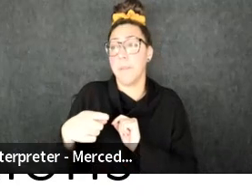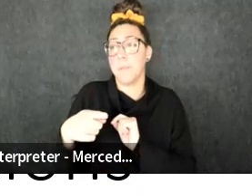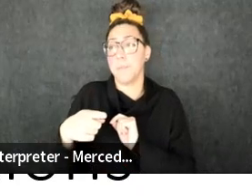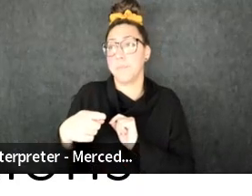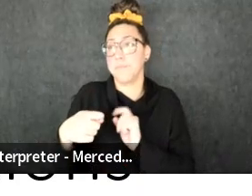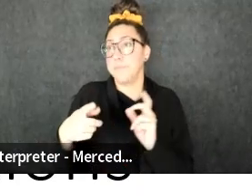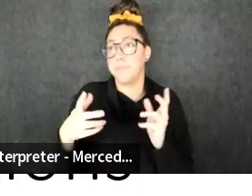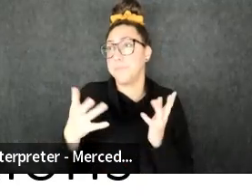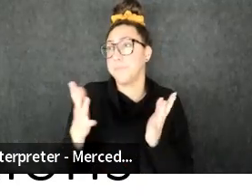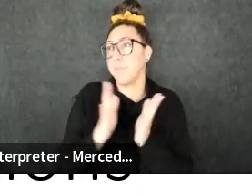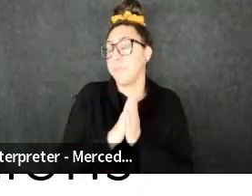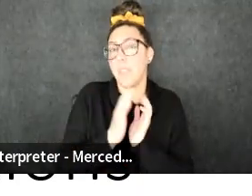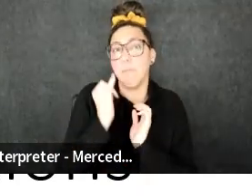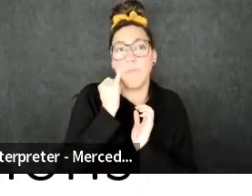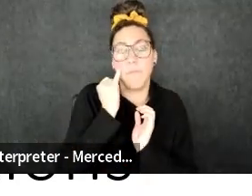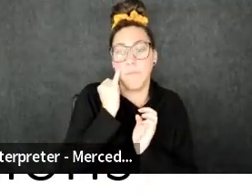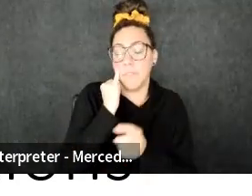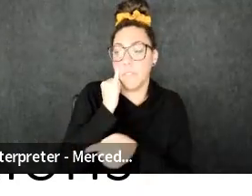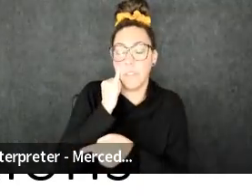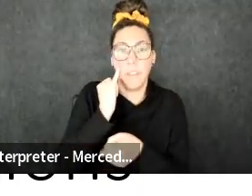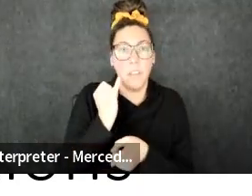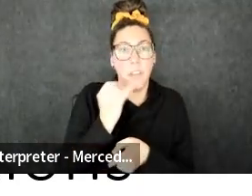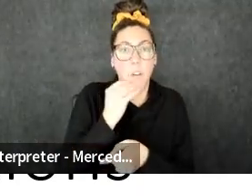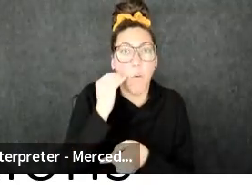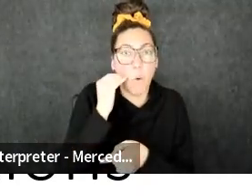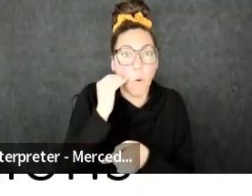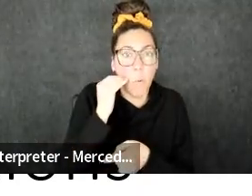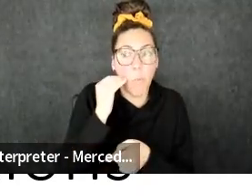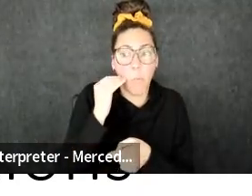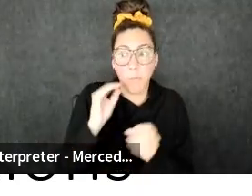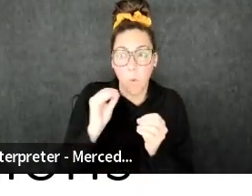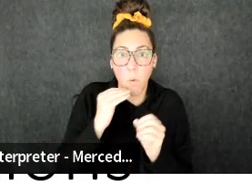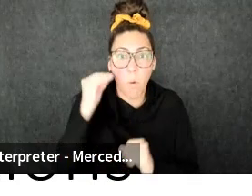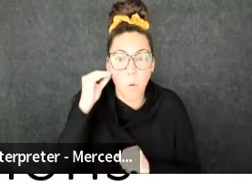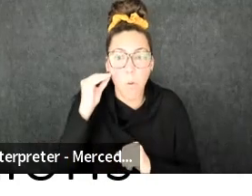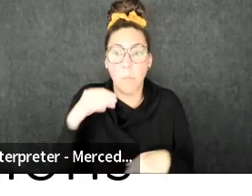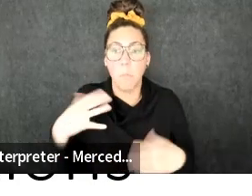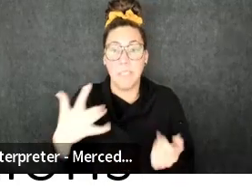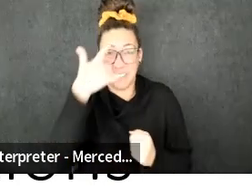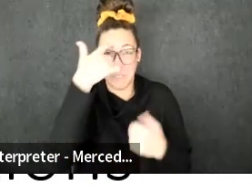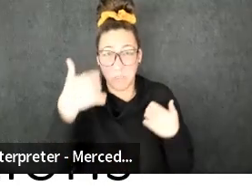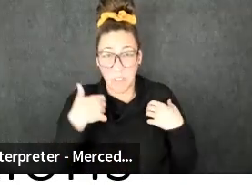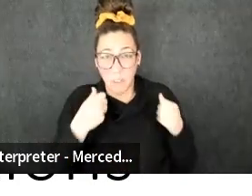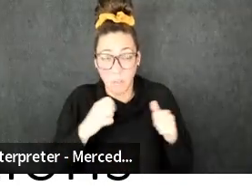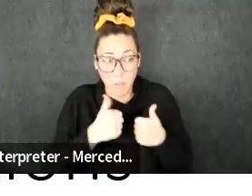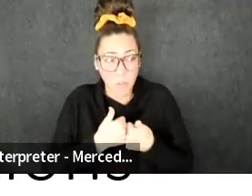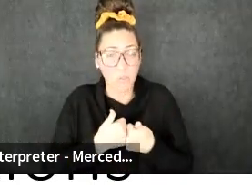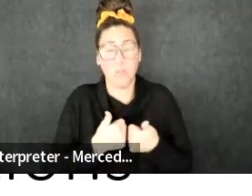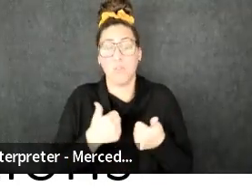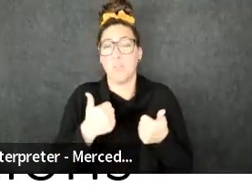if they have housing and security, if they're having some mental health challenges, all of those are going to want to be addressed